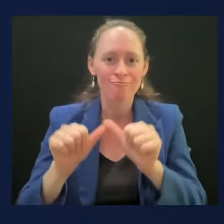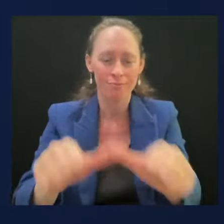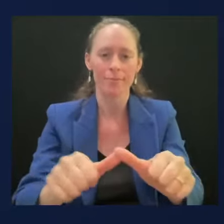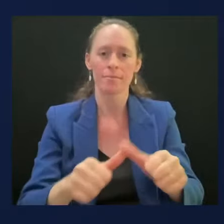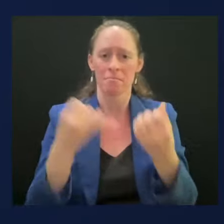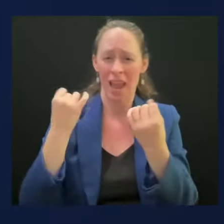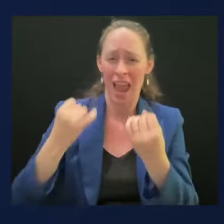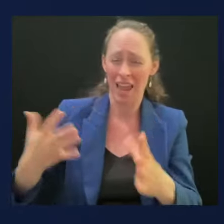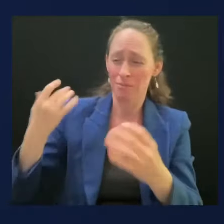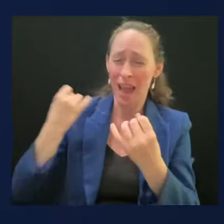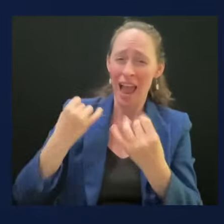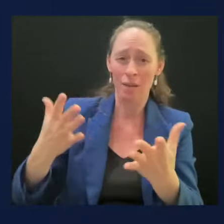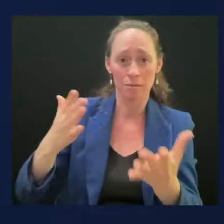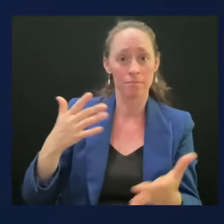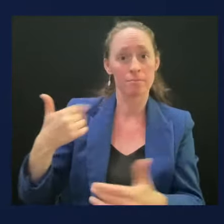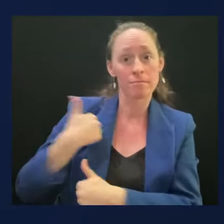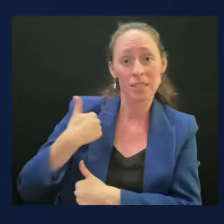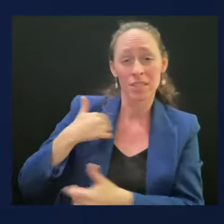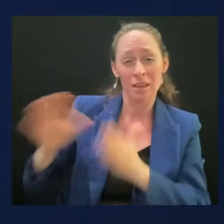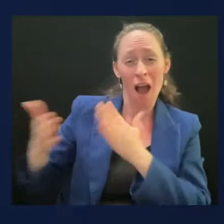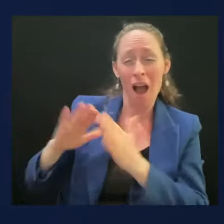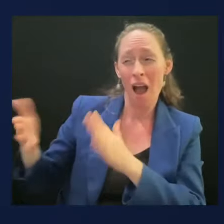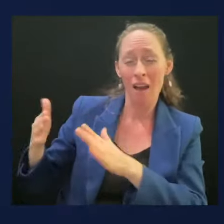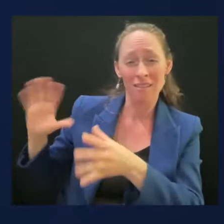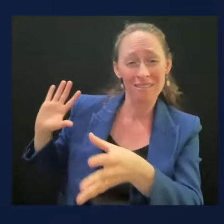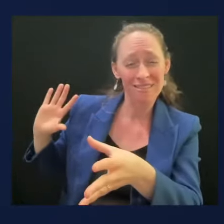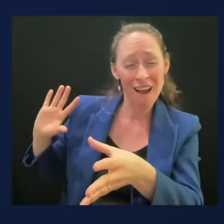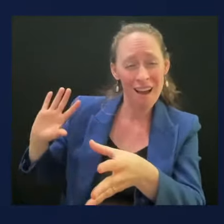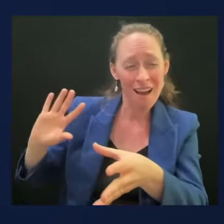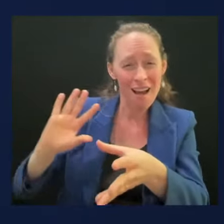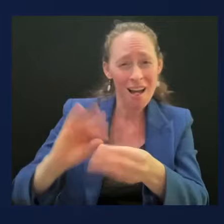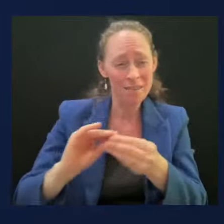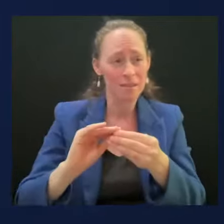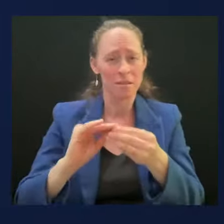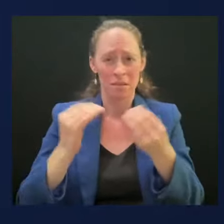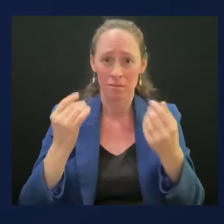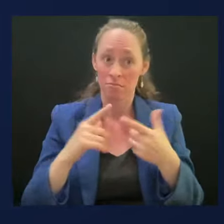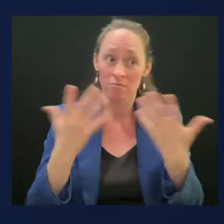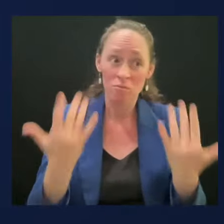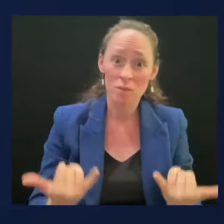Together, we're not just the fortunate inheritors of their legacy.